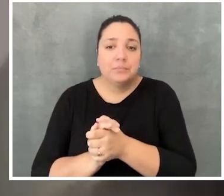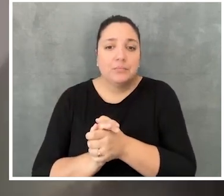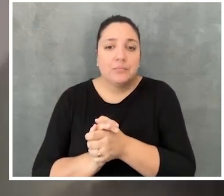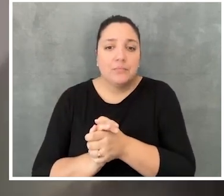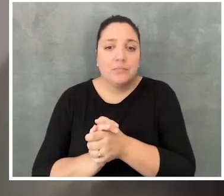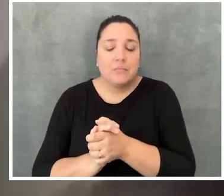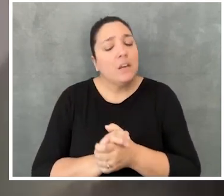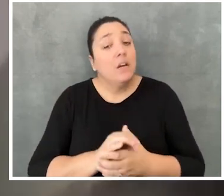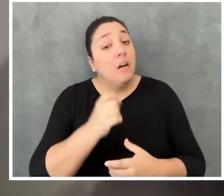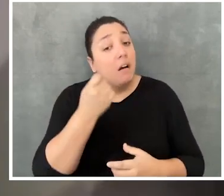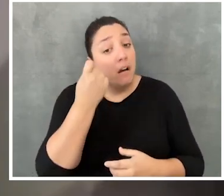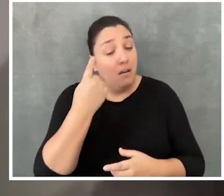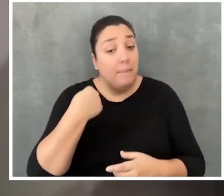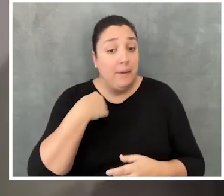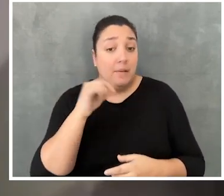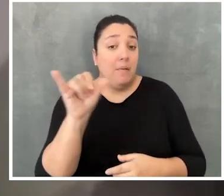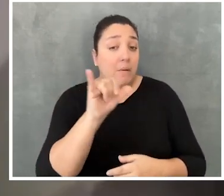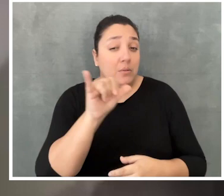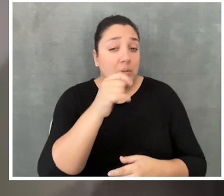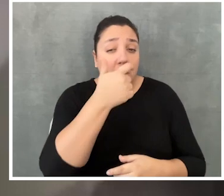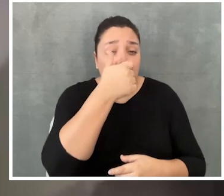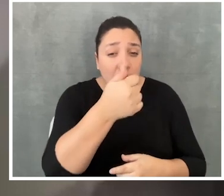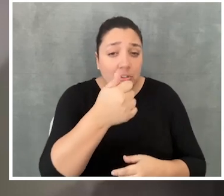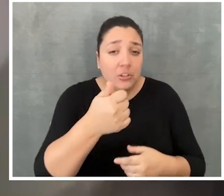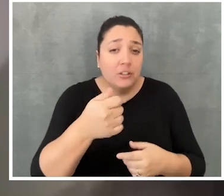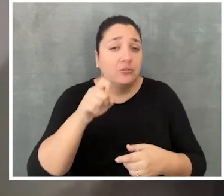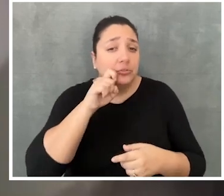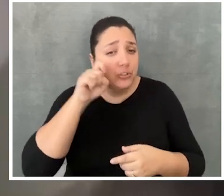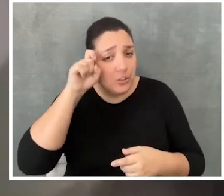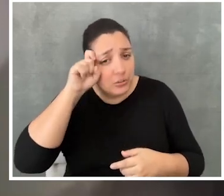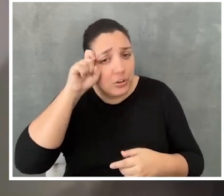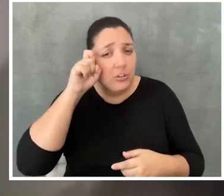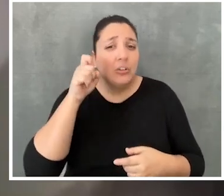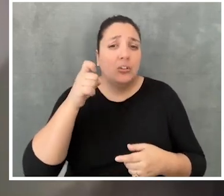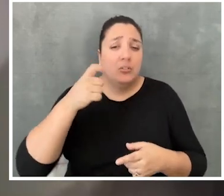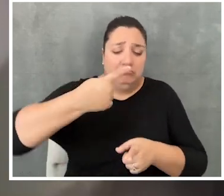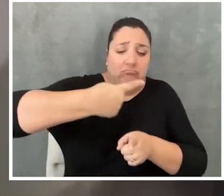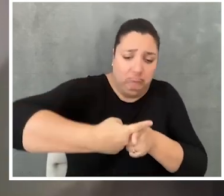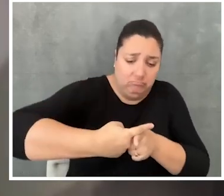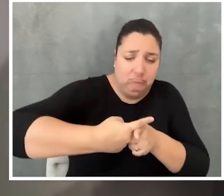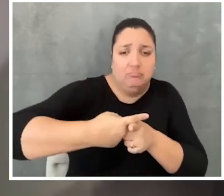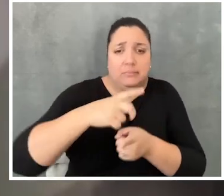the intersection of gender and disability, being a woman with a disability,